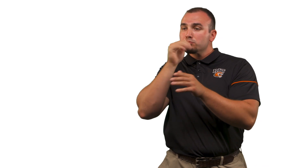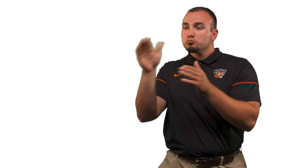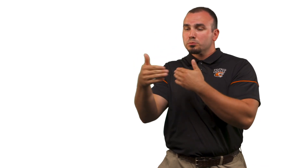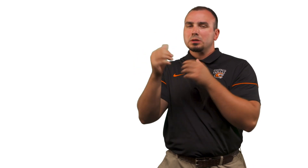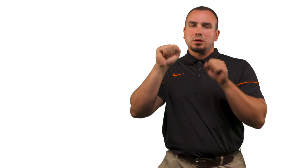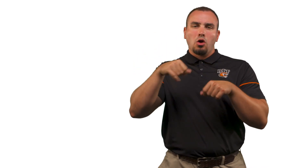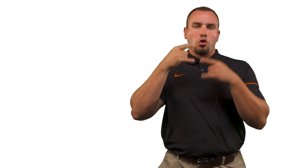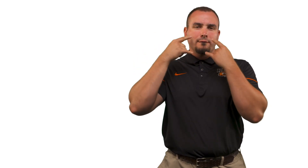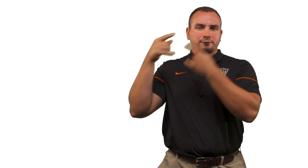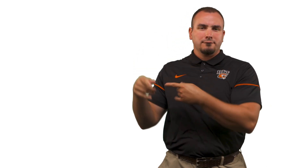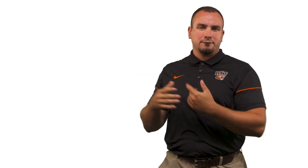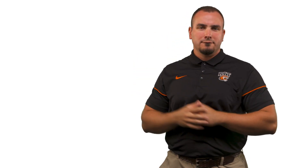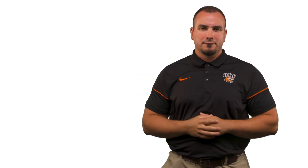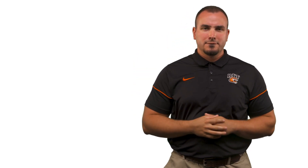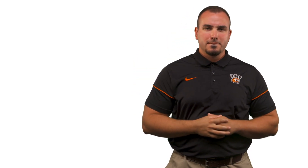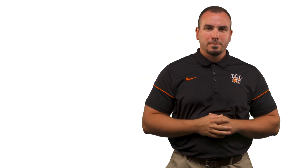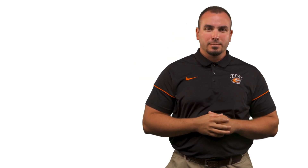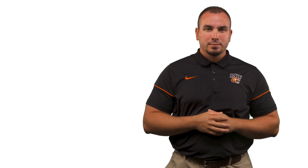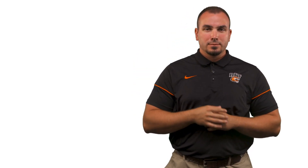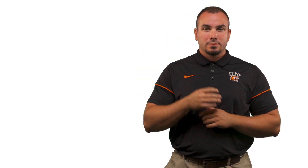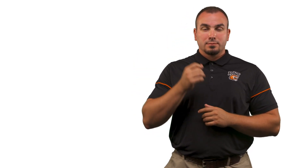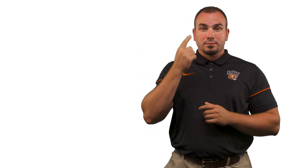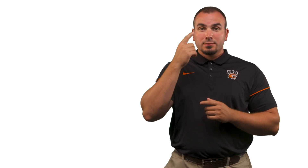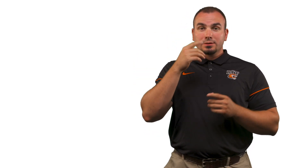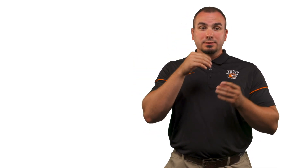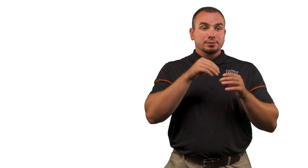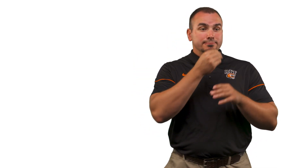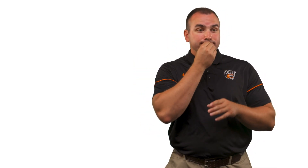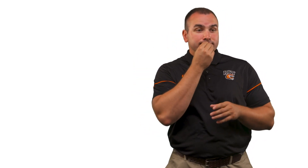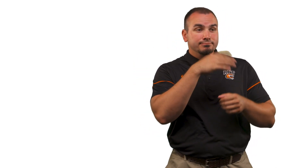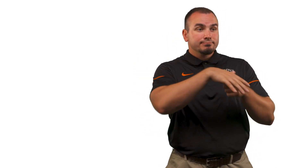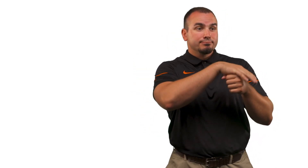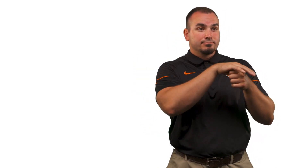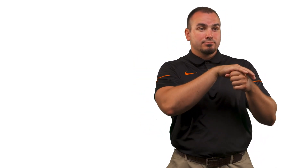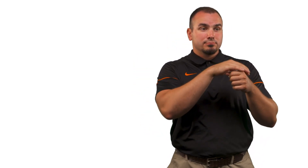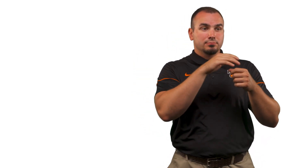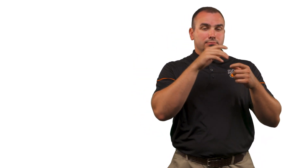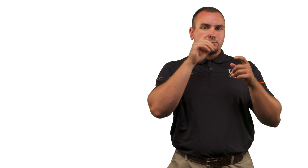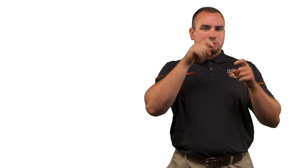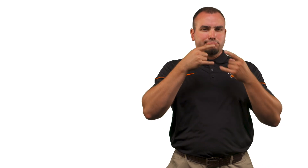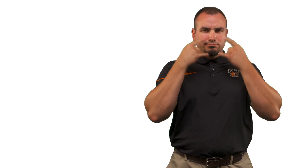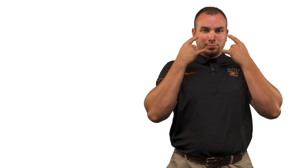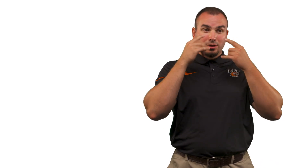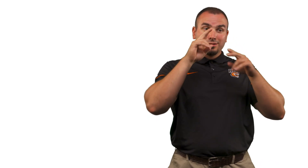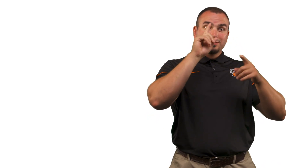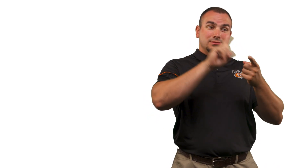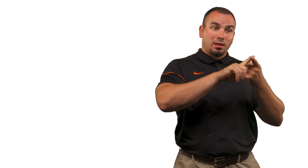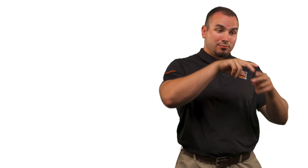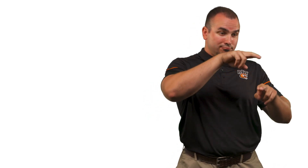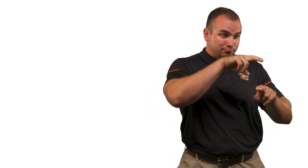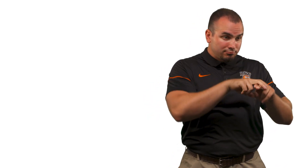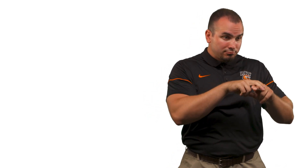in a private space; can be removed in approved dining areas